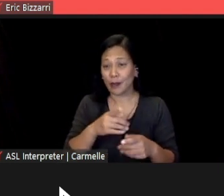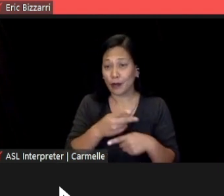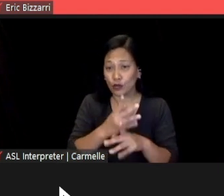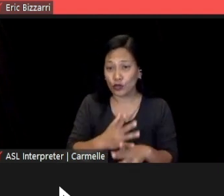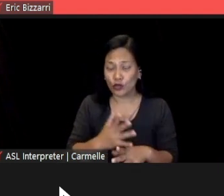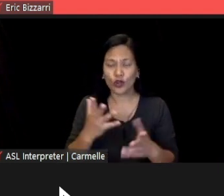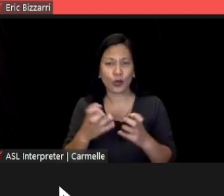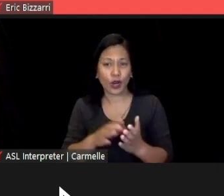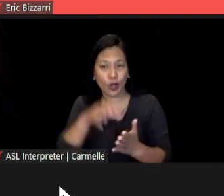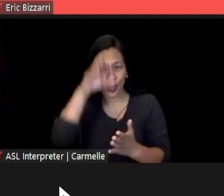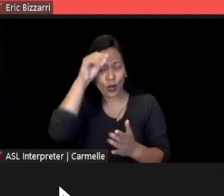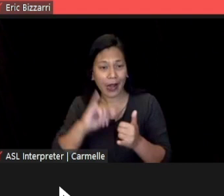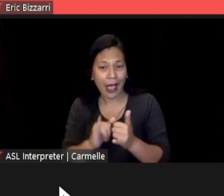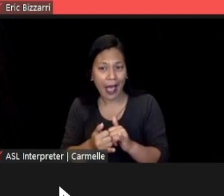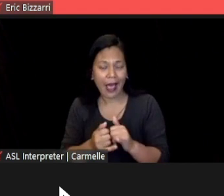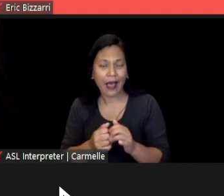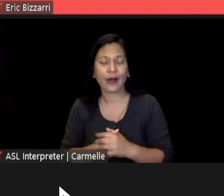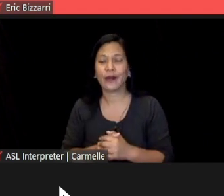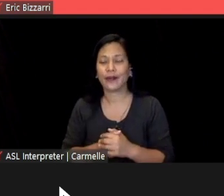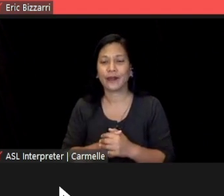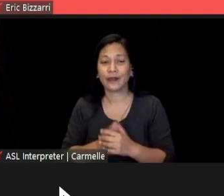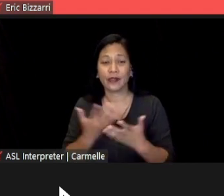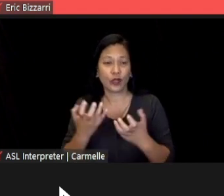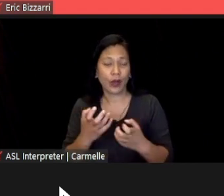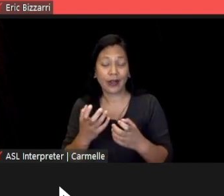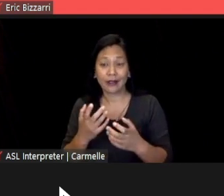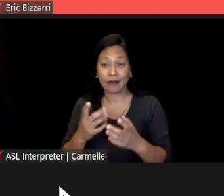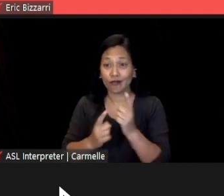tutelage and hopefully, some help from more established producers.